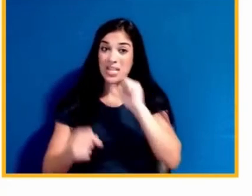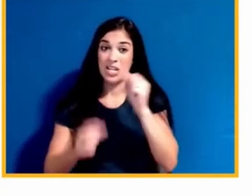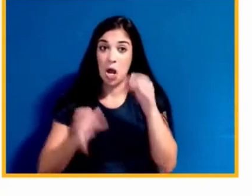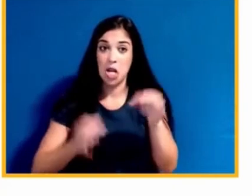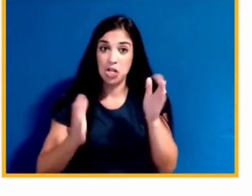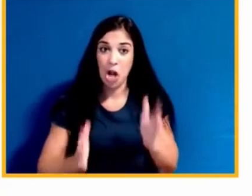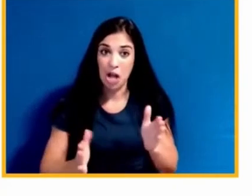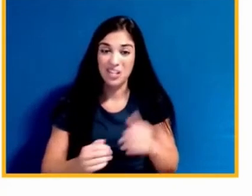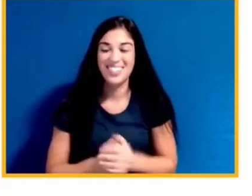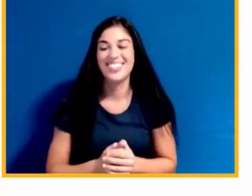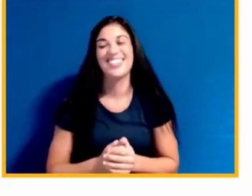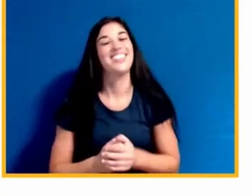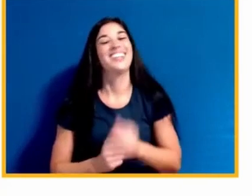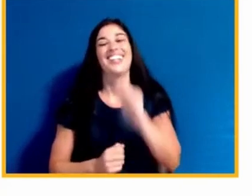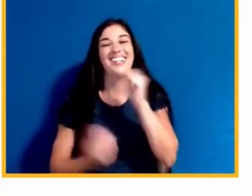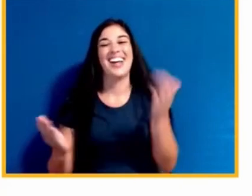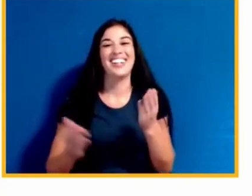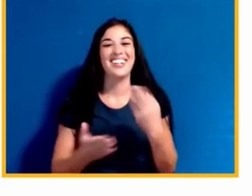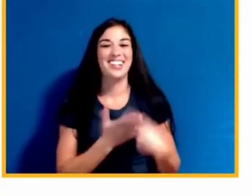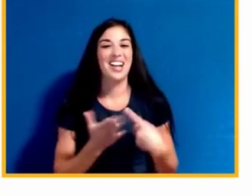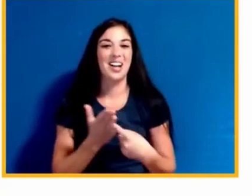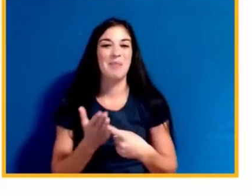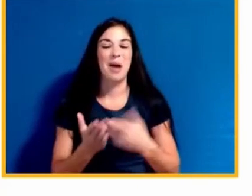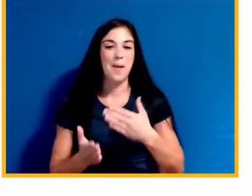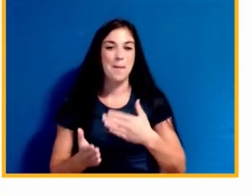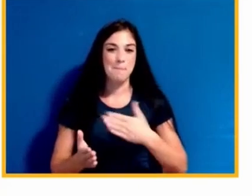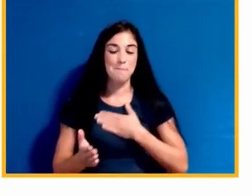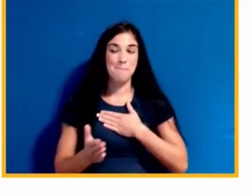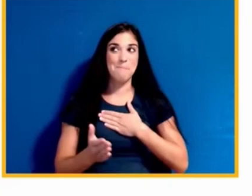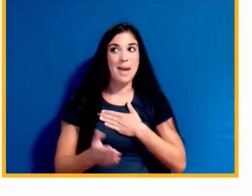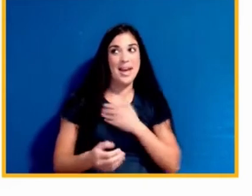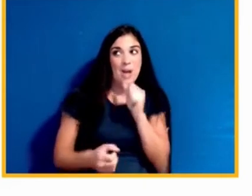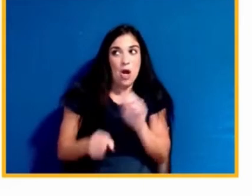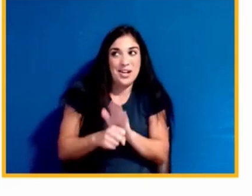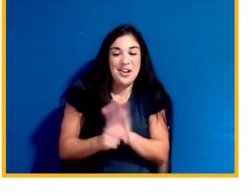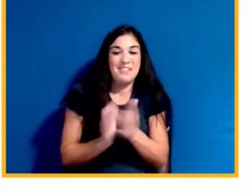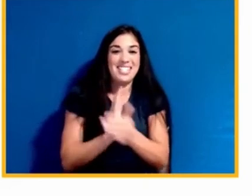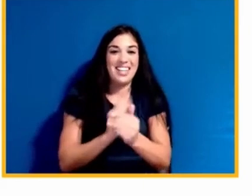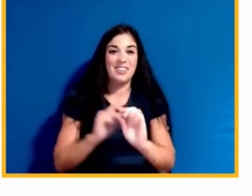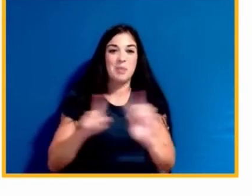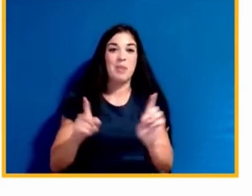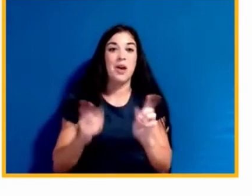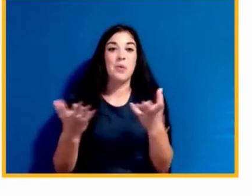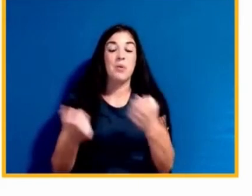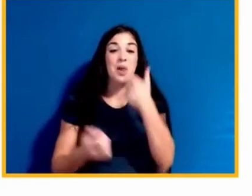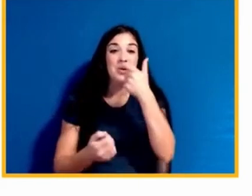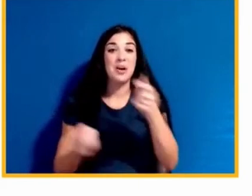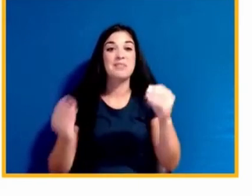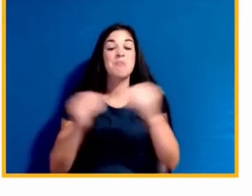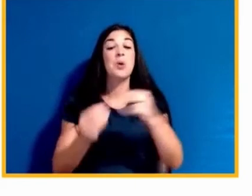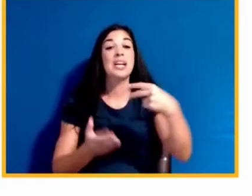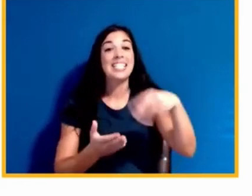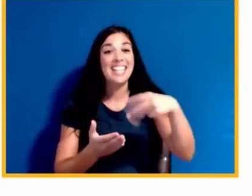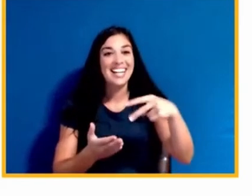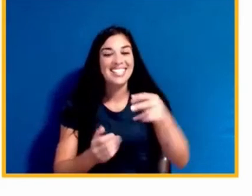But, we're not here to talk about my lack of judging skills, we're here to watch more dancers, and speaking of more dancers, we've got one